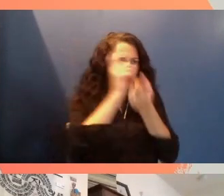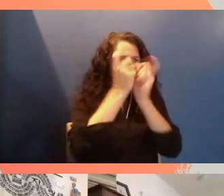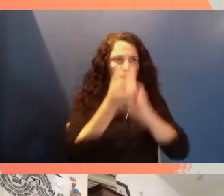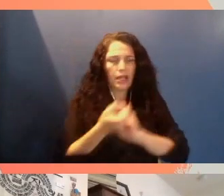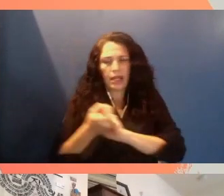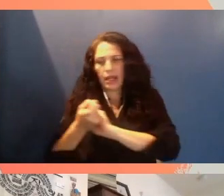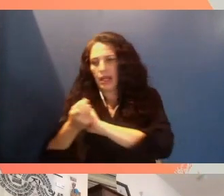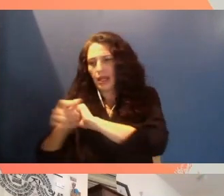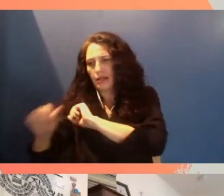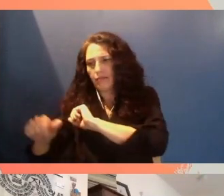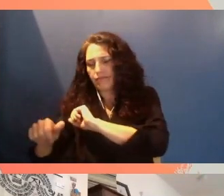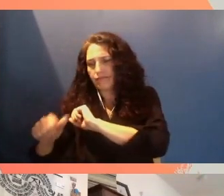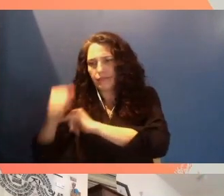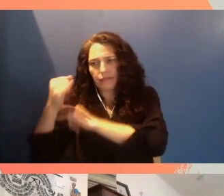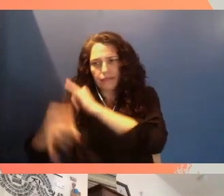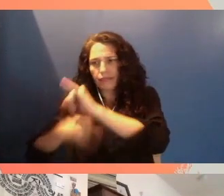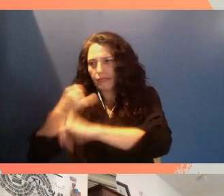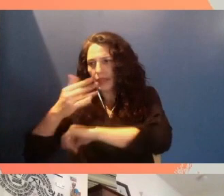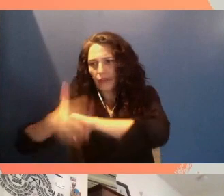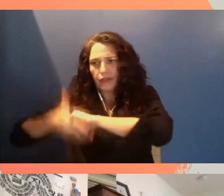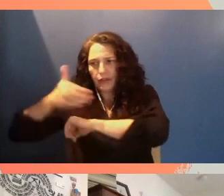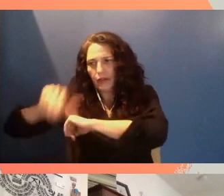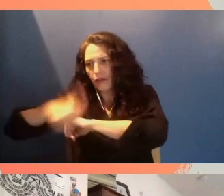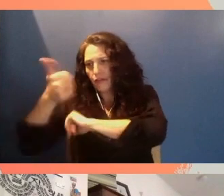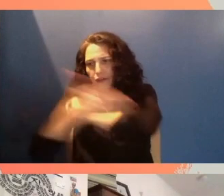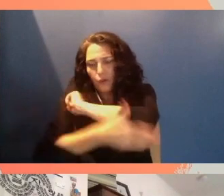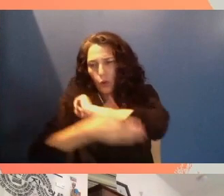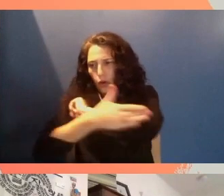and how those cause pull and push factors around immigration.